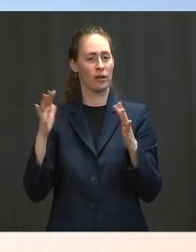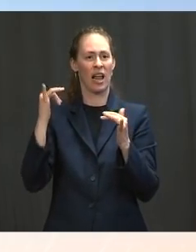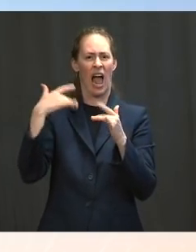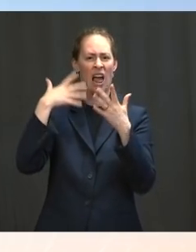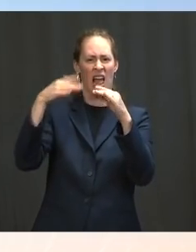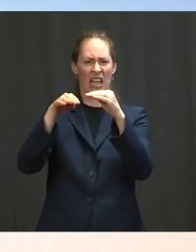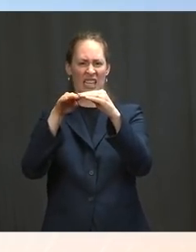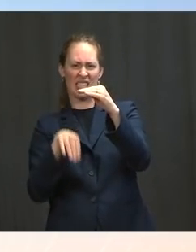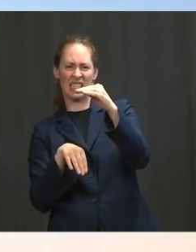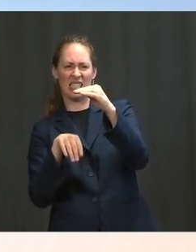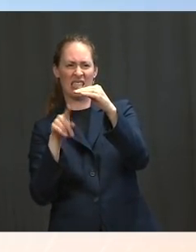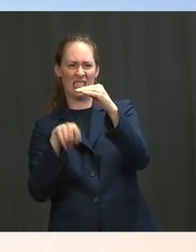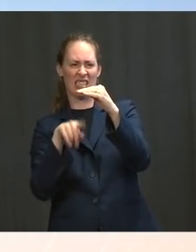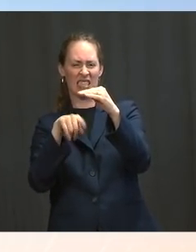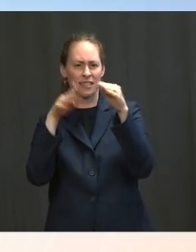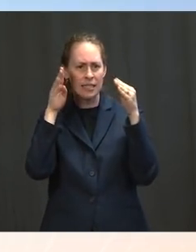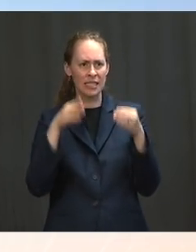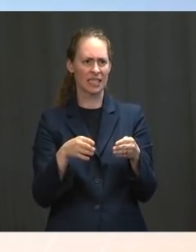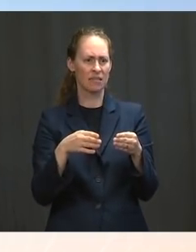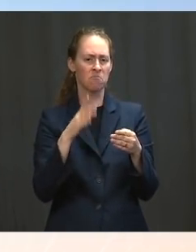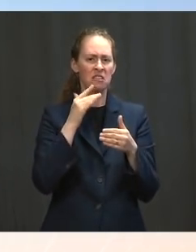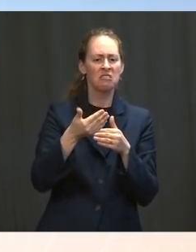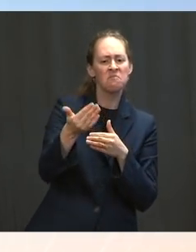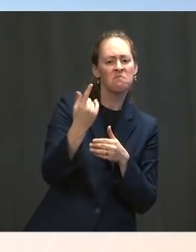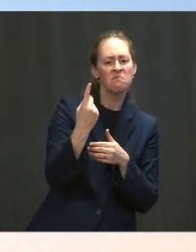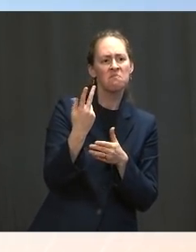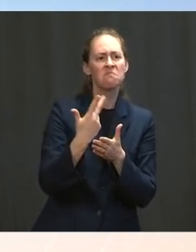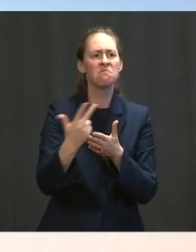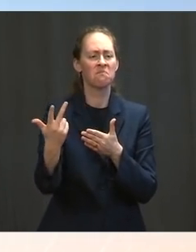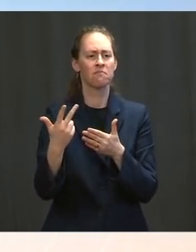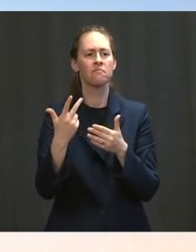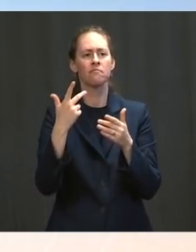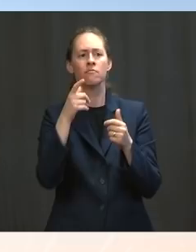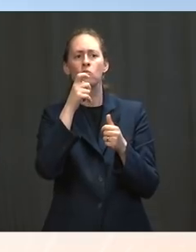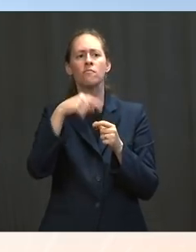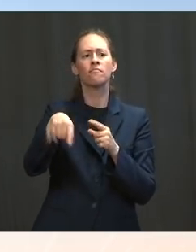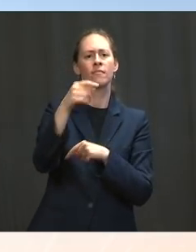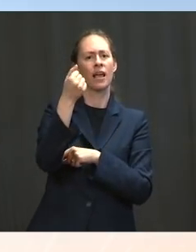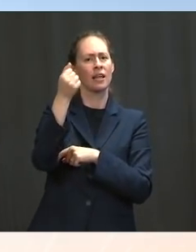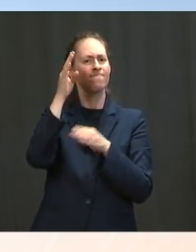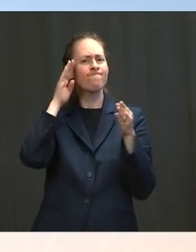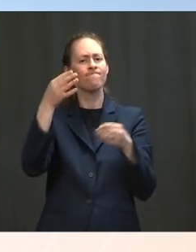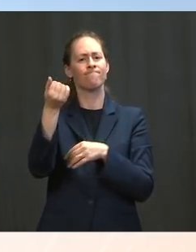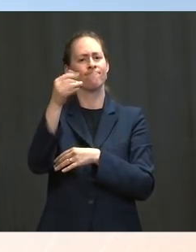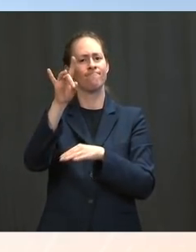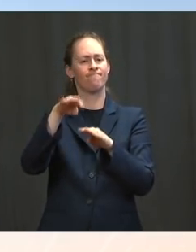and we will in the next couple of weeks, for adults over the age of 18. But our work doesn't stop there,